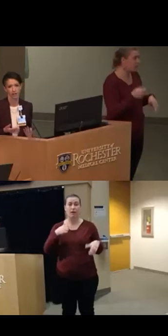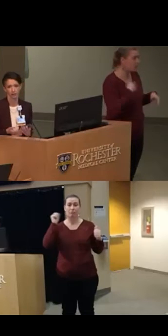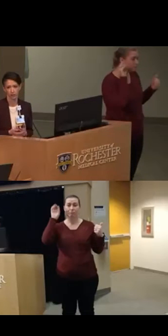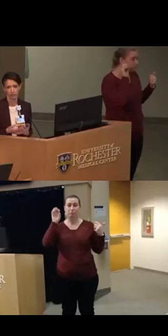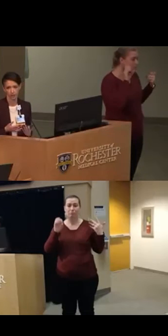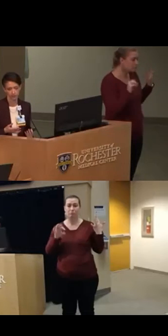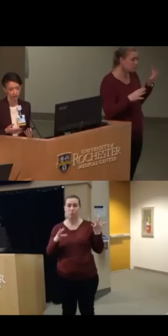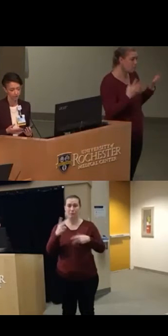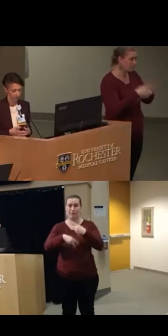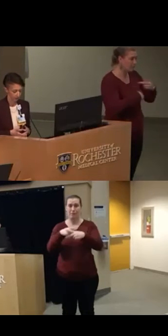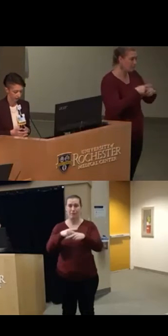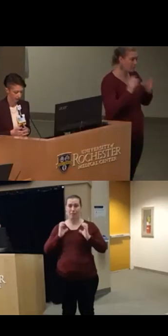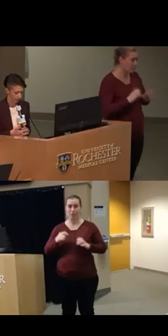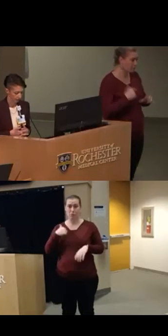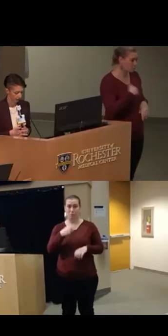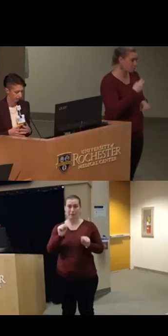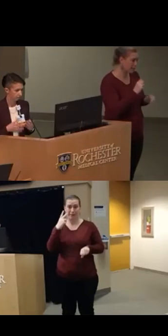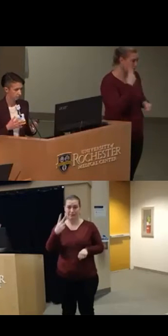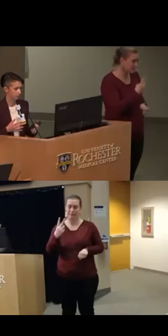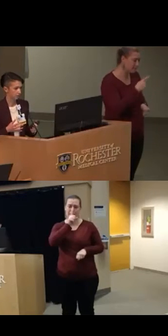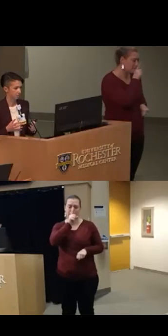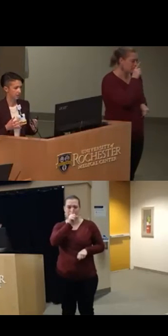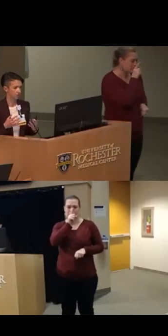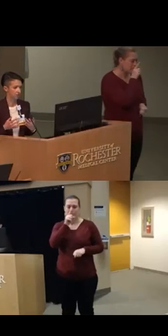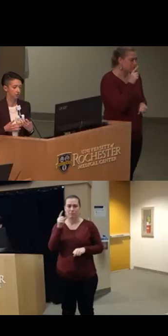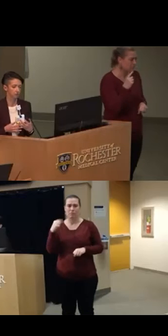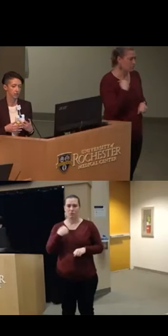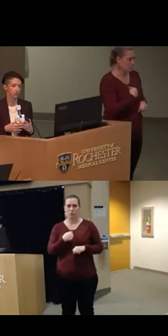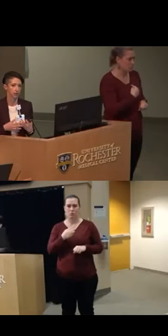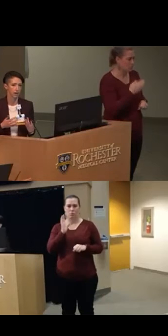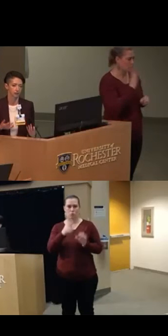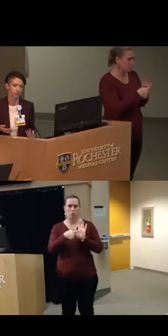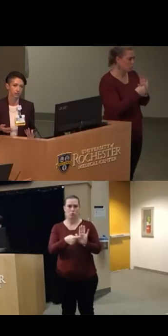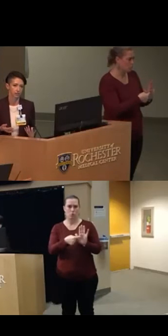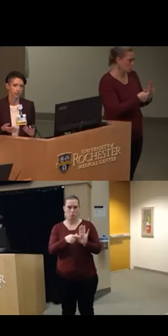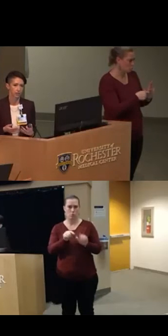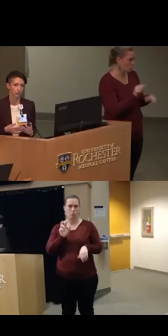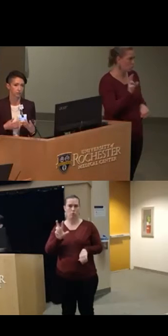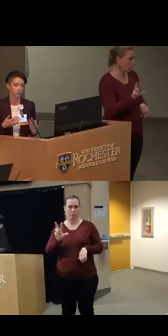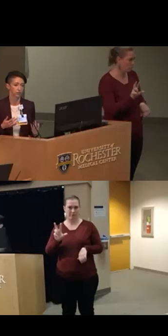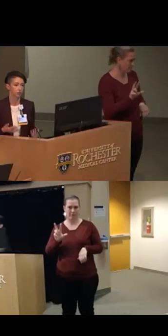clients that we can see uh we are prepared to show you three composite cases that represent